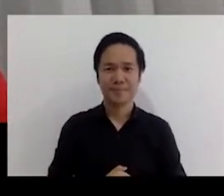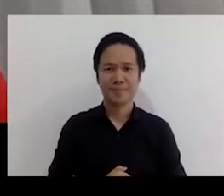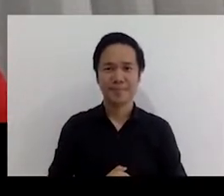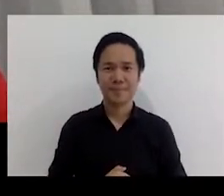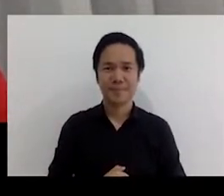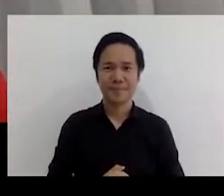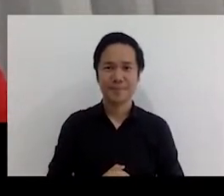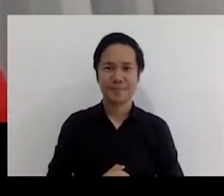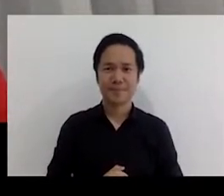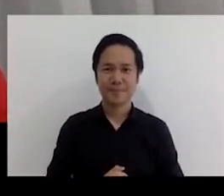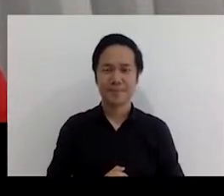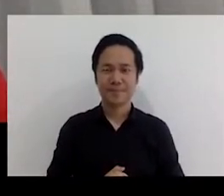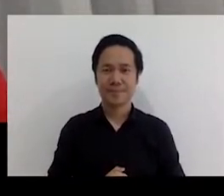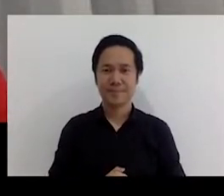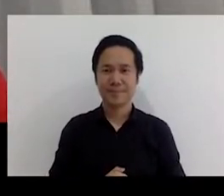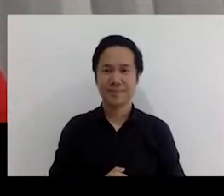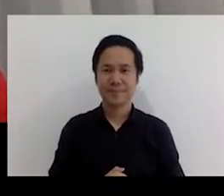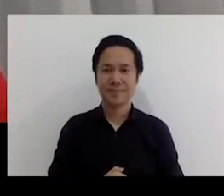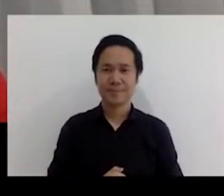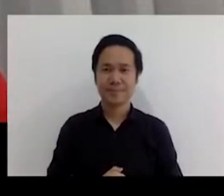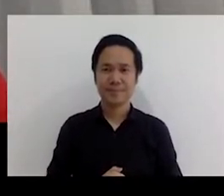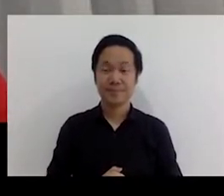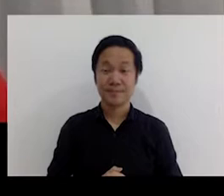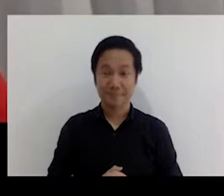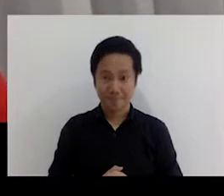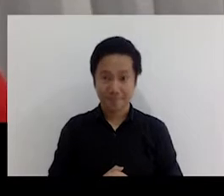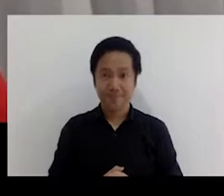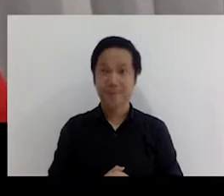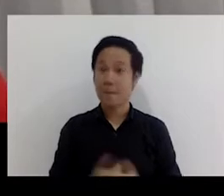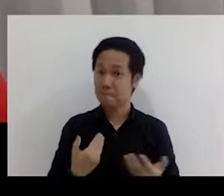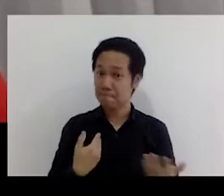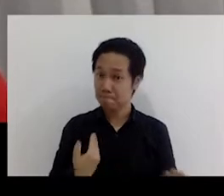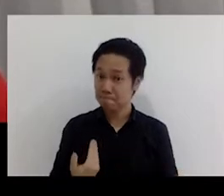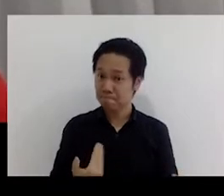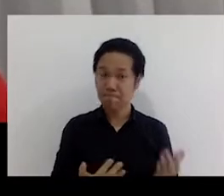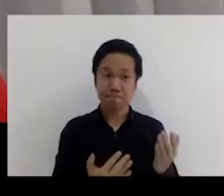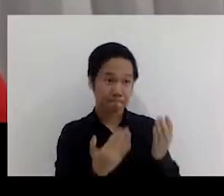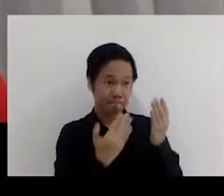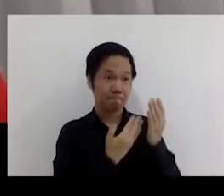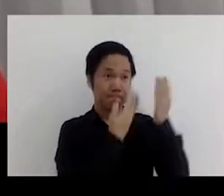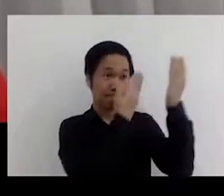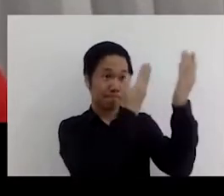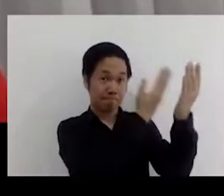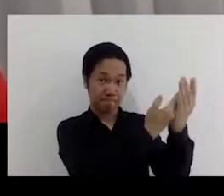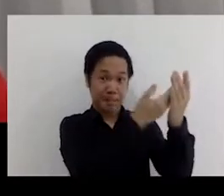When I proposed this seminar,